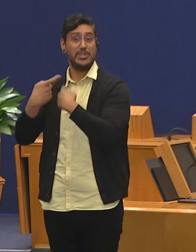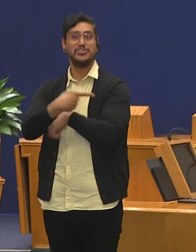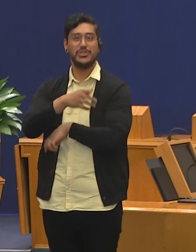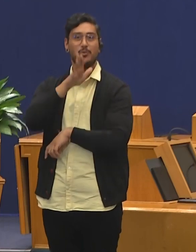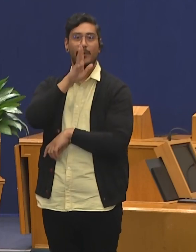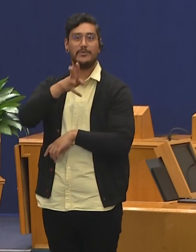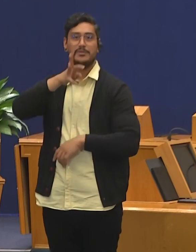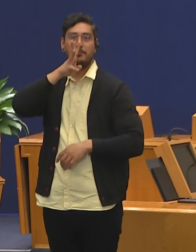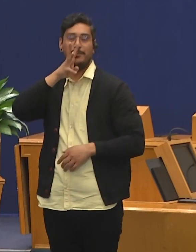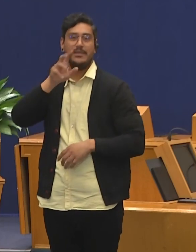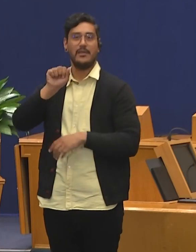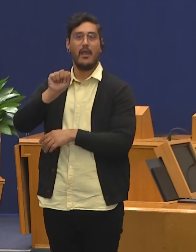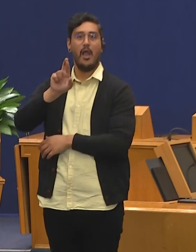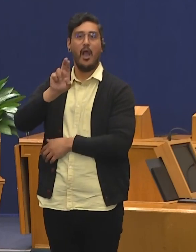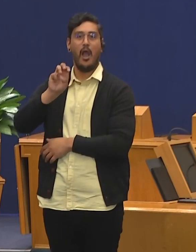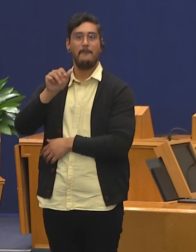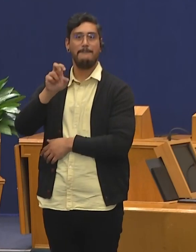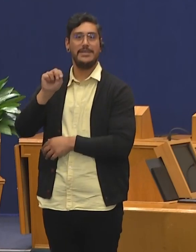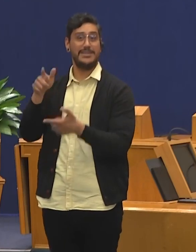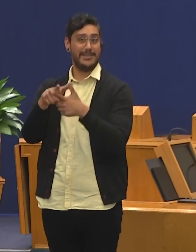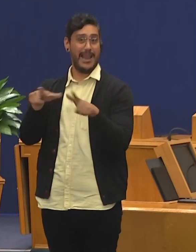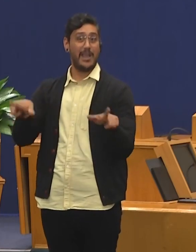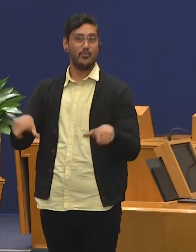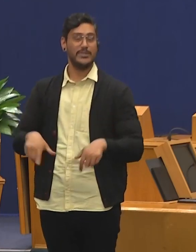VALLEY DISTRICT, AND SHE'S GOING TO BE SPEAKING TO US IN